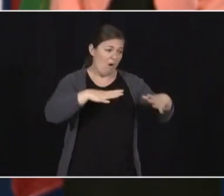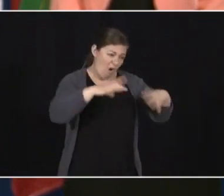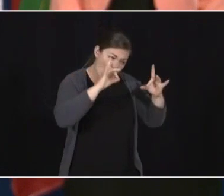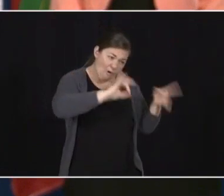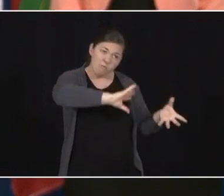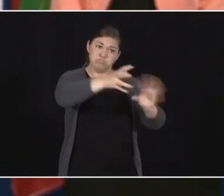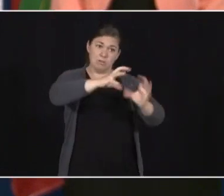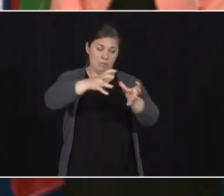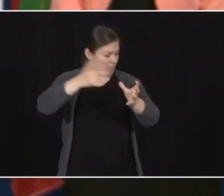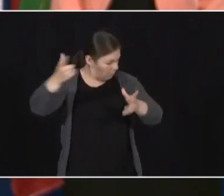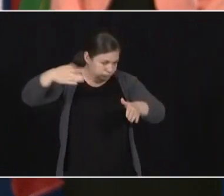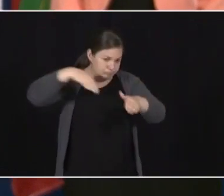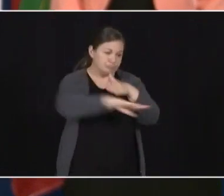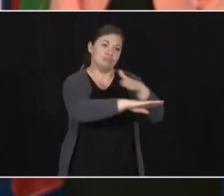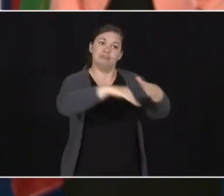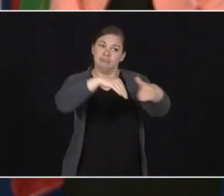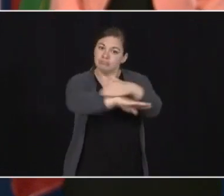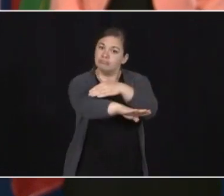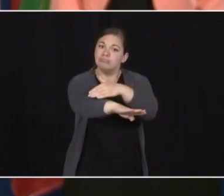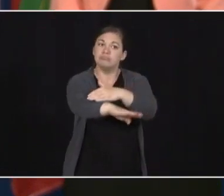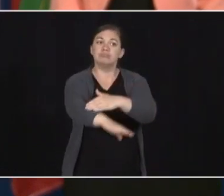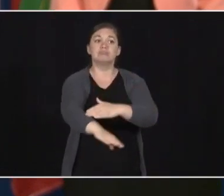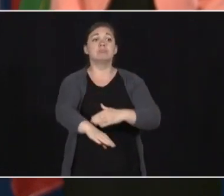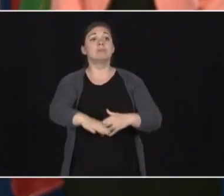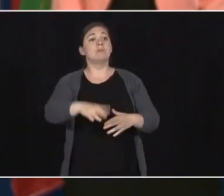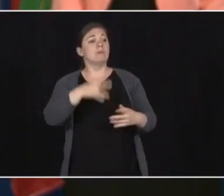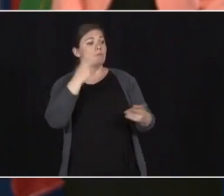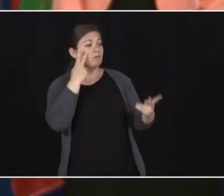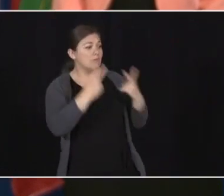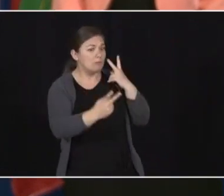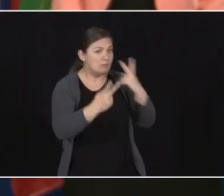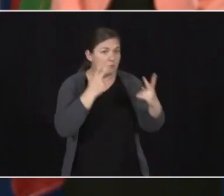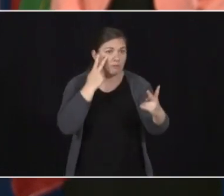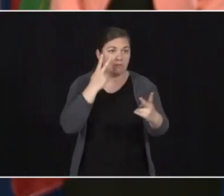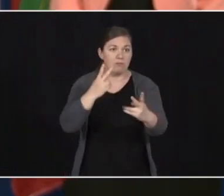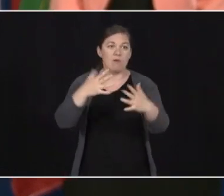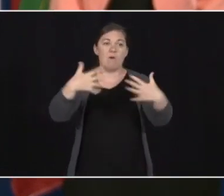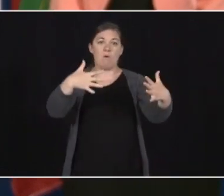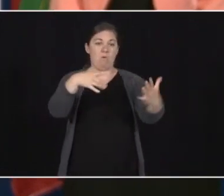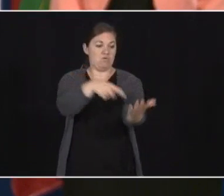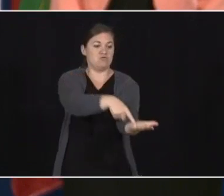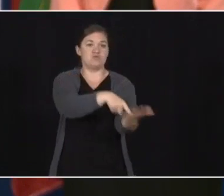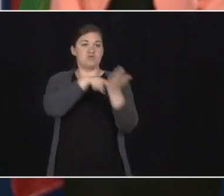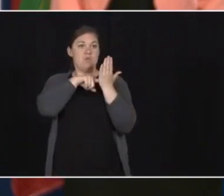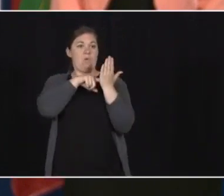going into those homes and crisis and most of all, thank you for bringing these incredible serious issues to life.